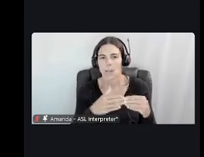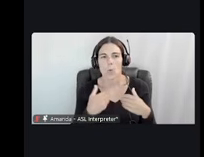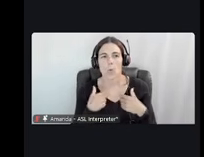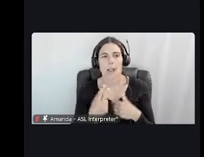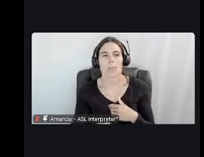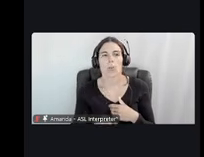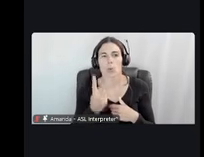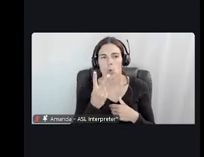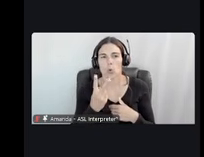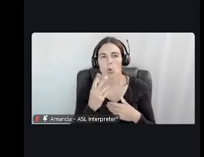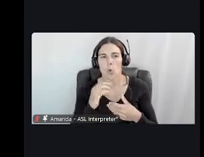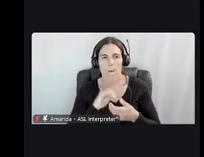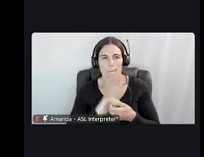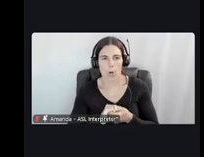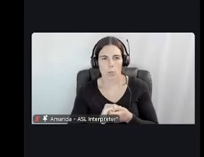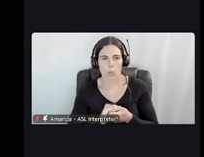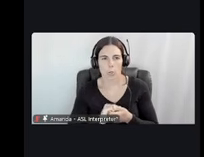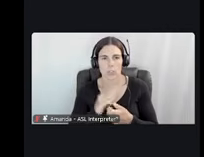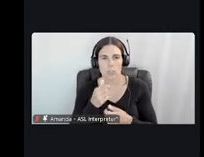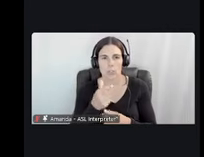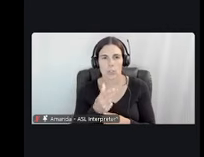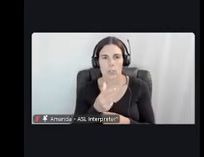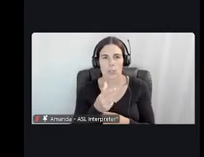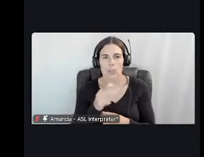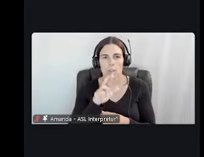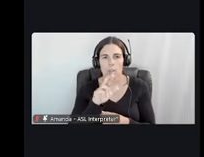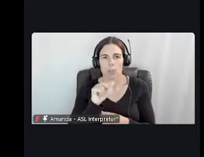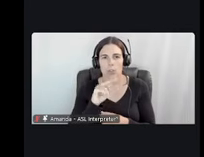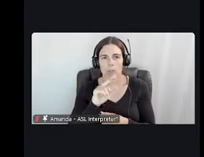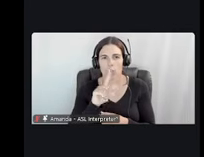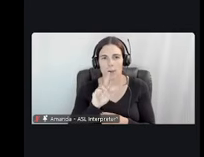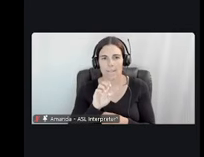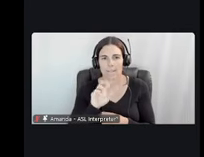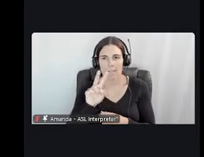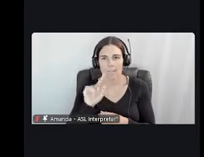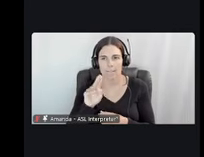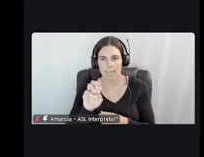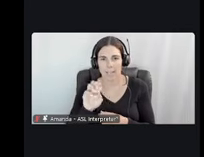Granville Vance Public Health and Pedmont Health Services. Together, we bring complimentary